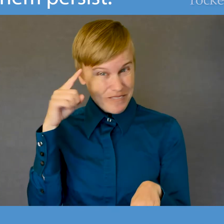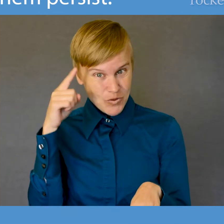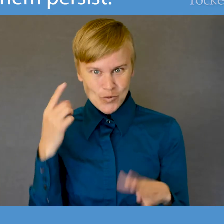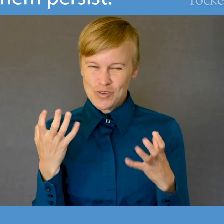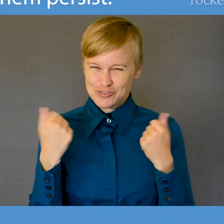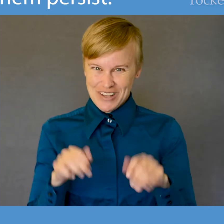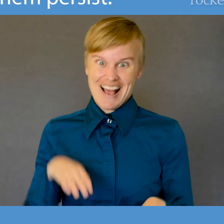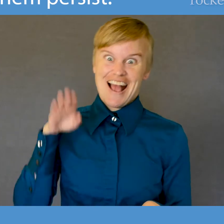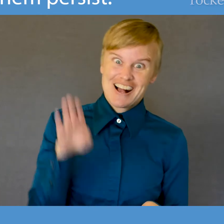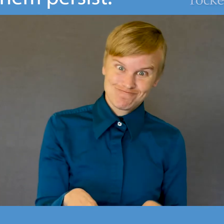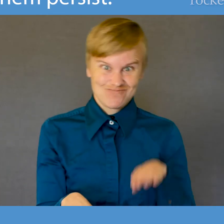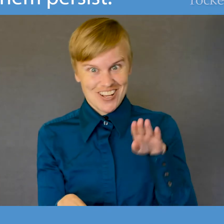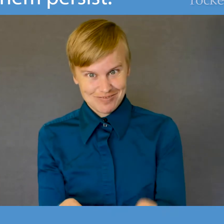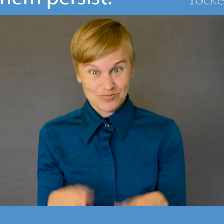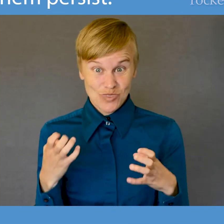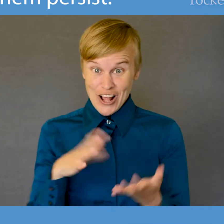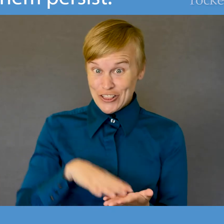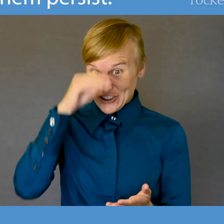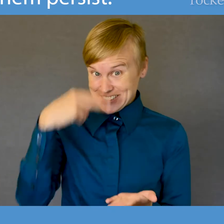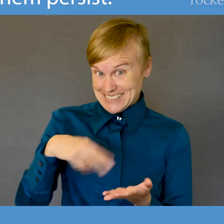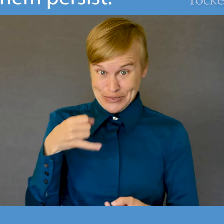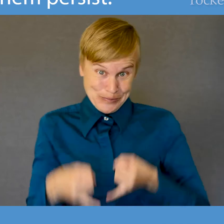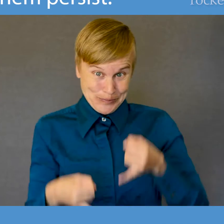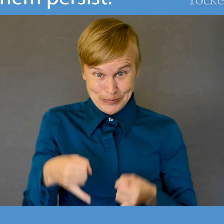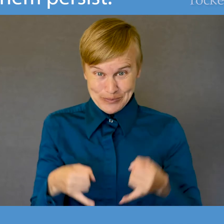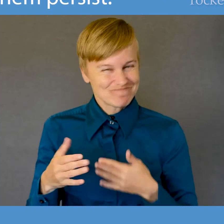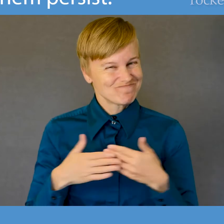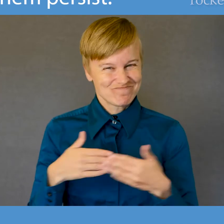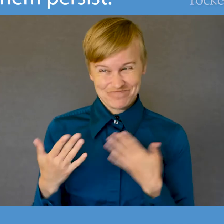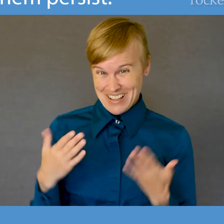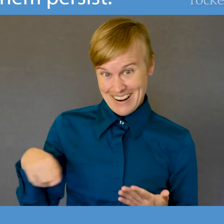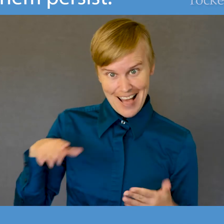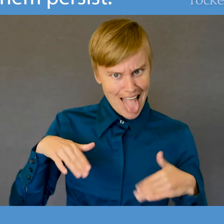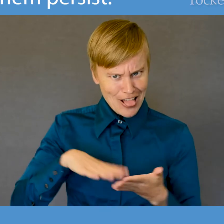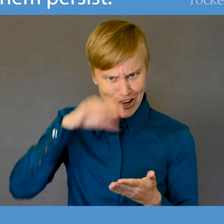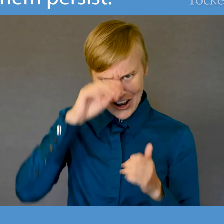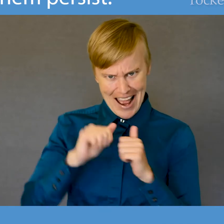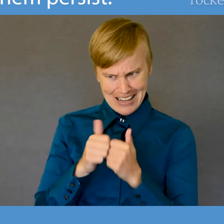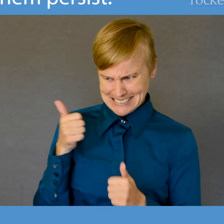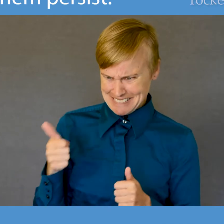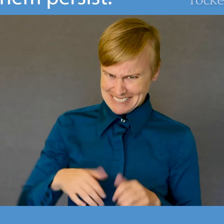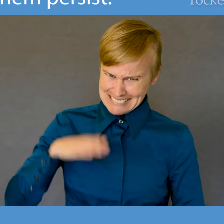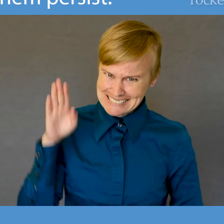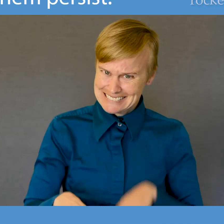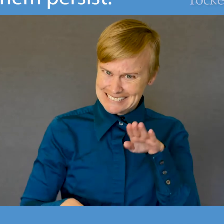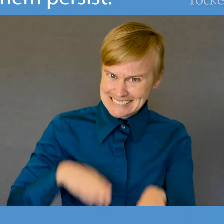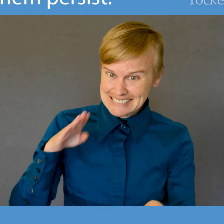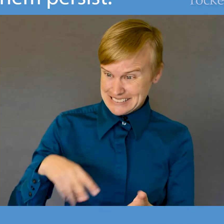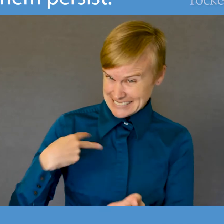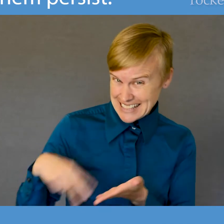They do this to take larger steps or to learn how to dance. Though they may not yet be capable of doing these things by themselves